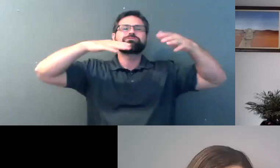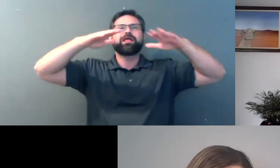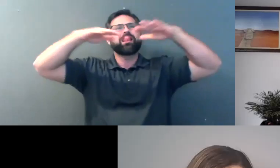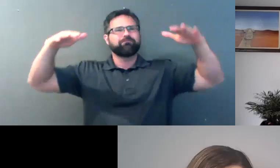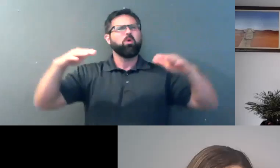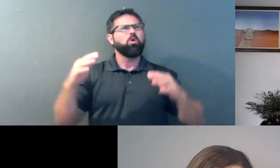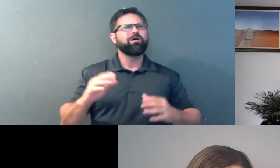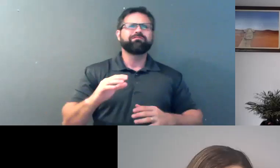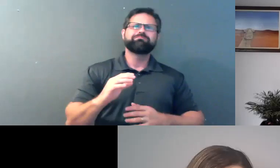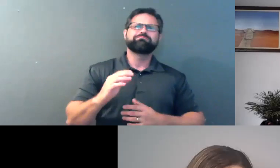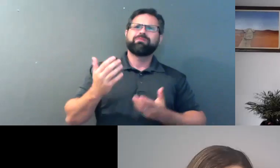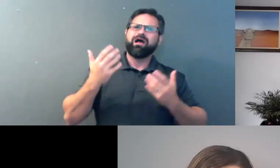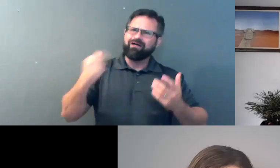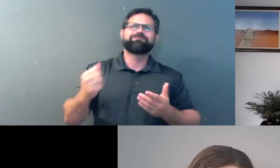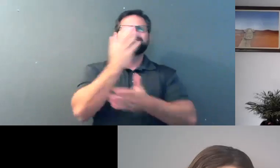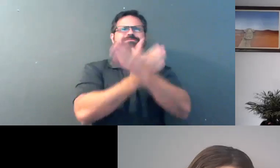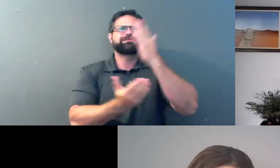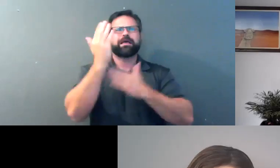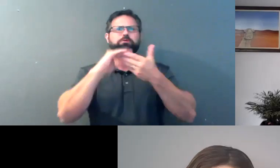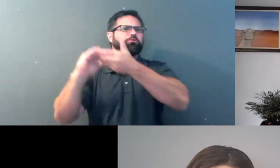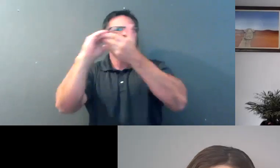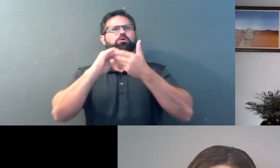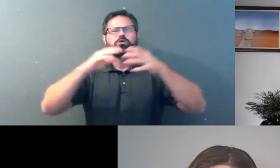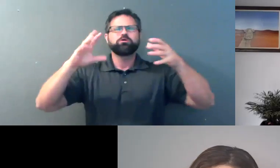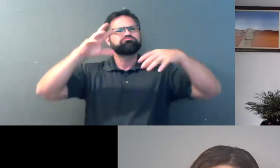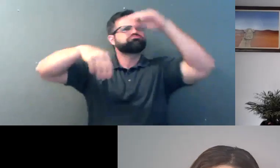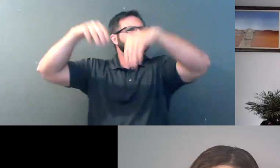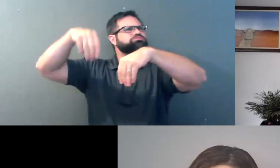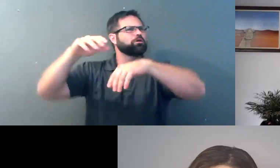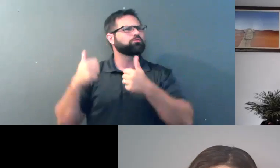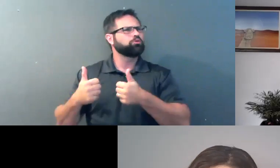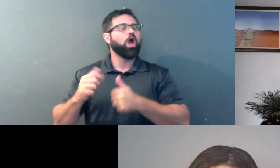really be giving a lot of support at the country level for opd's to be able to really engage